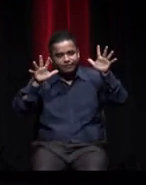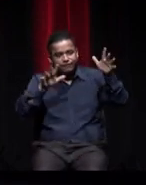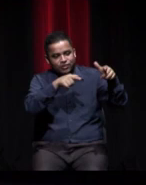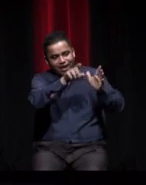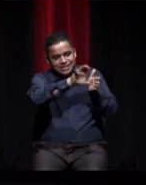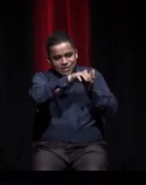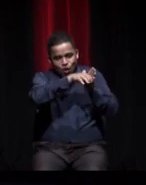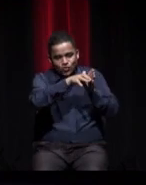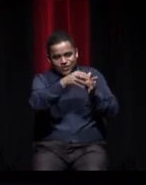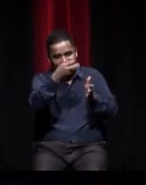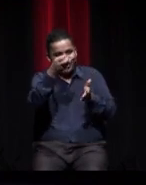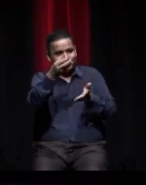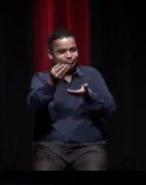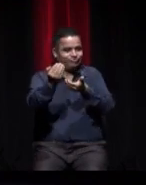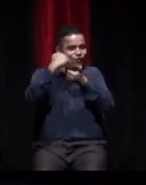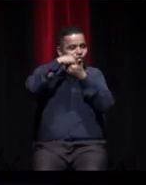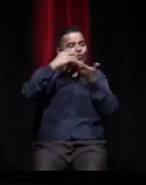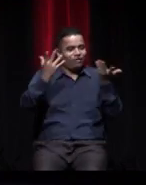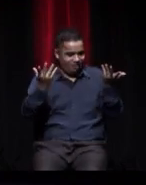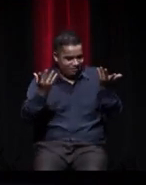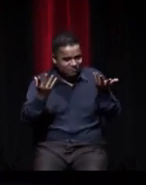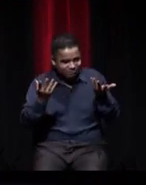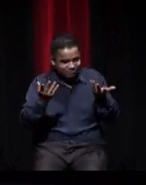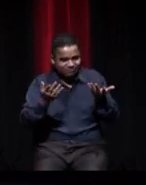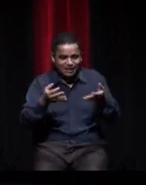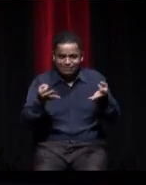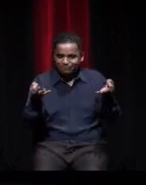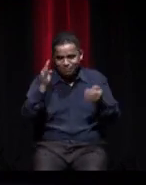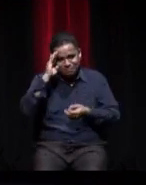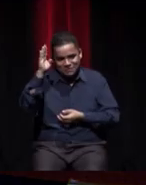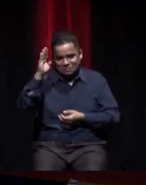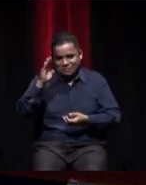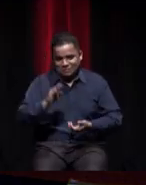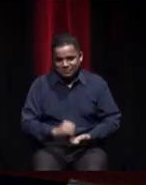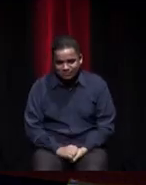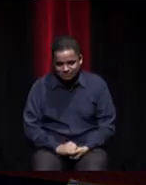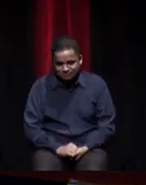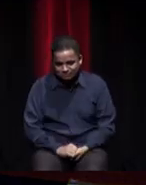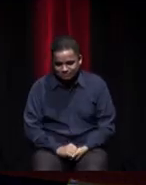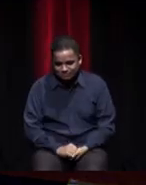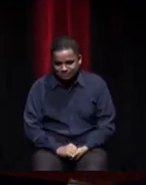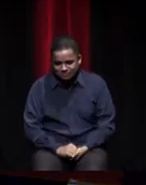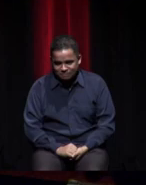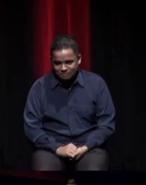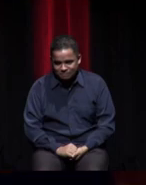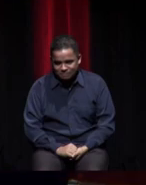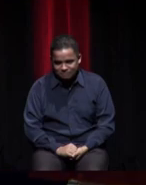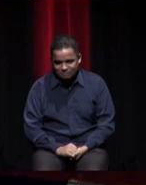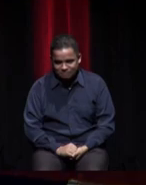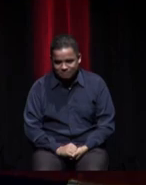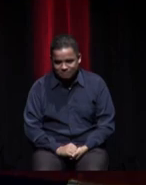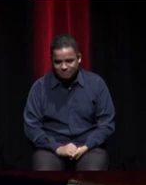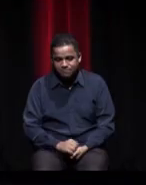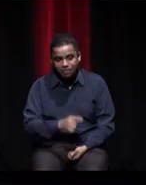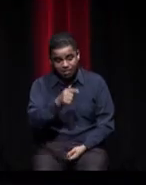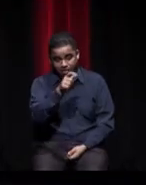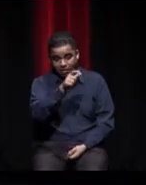which is, as I've said, basic, elementary, ground floor. Well, this press